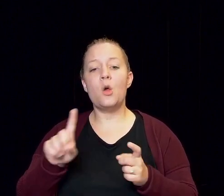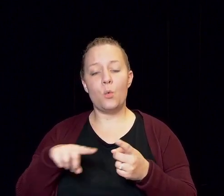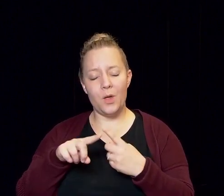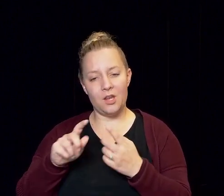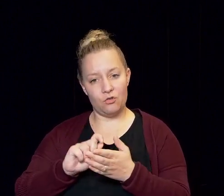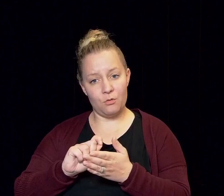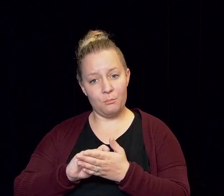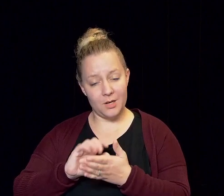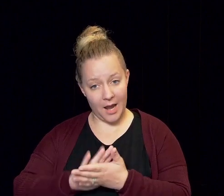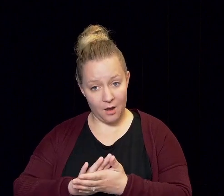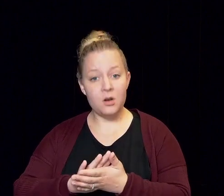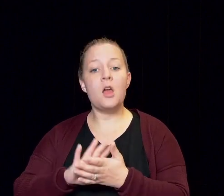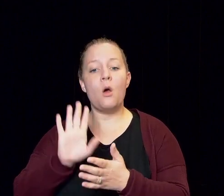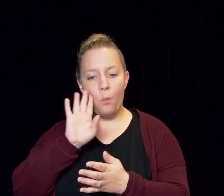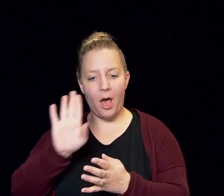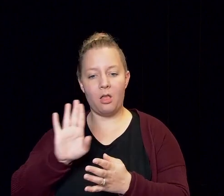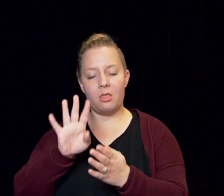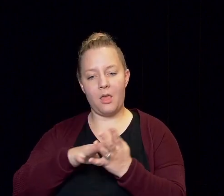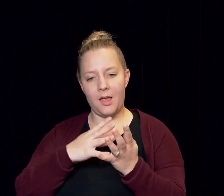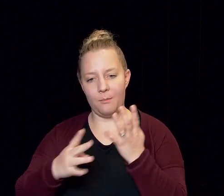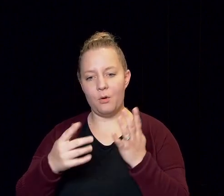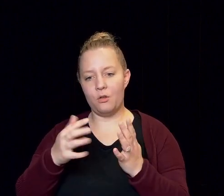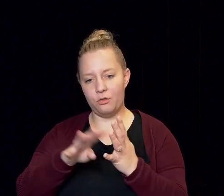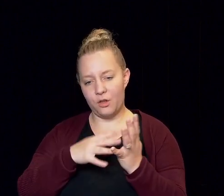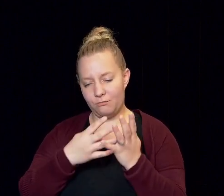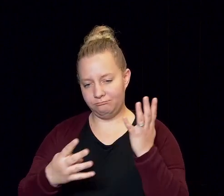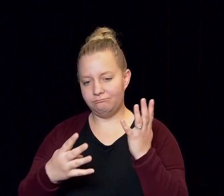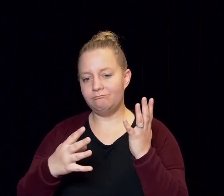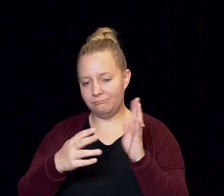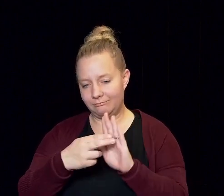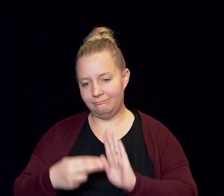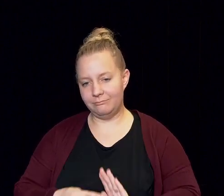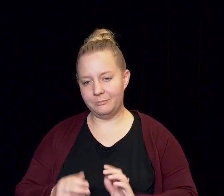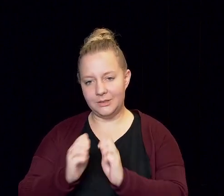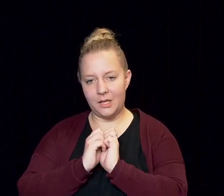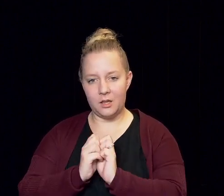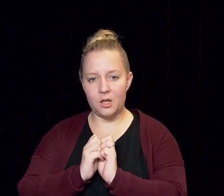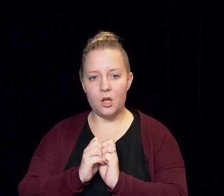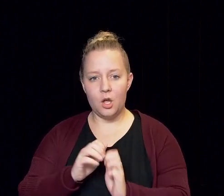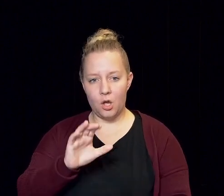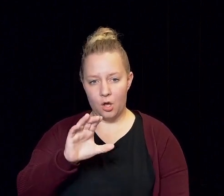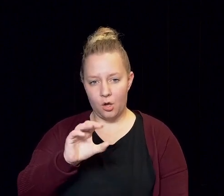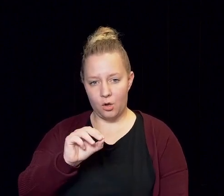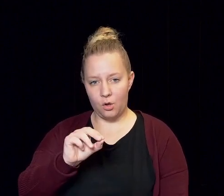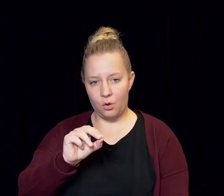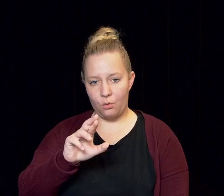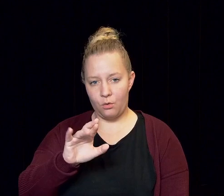label the grid together. All right, the coordinate plane is the grid for graphing which means the